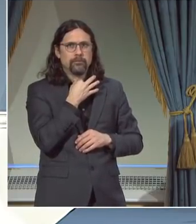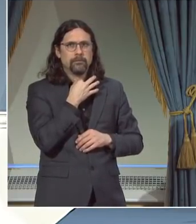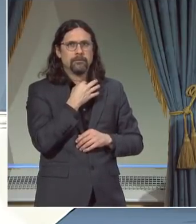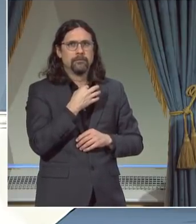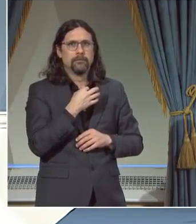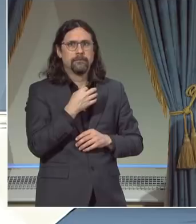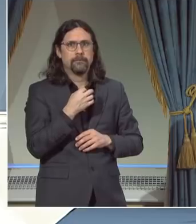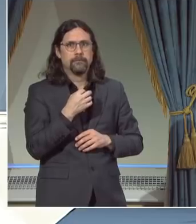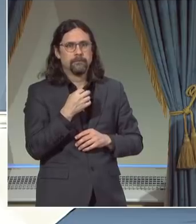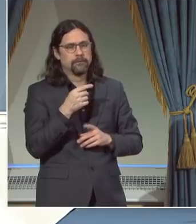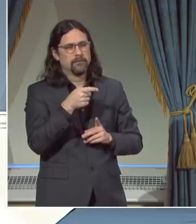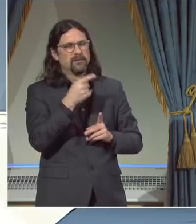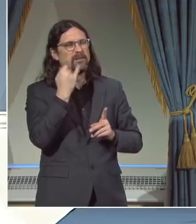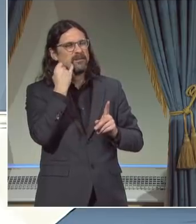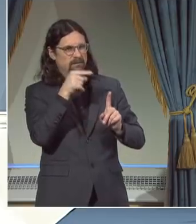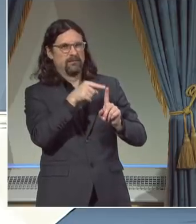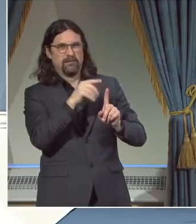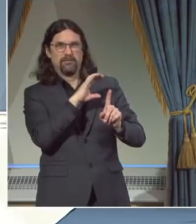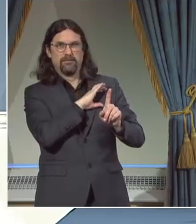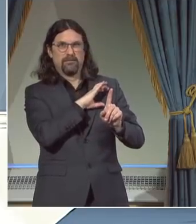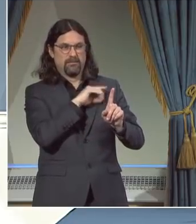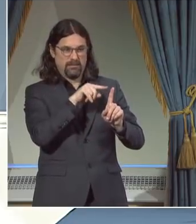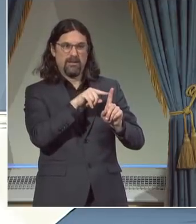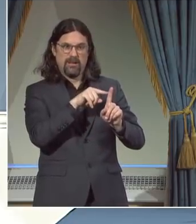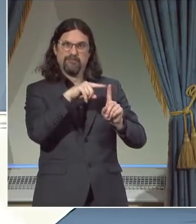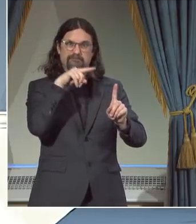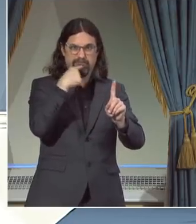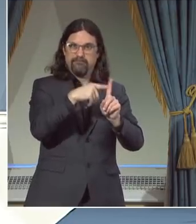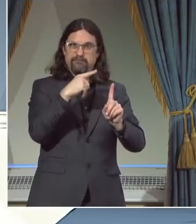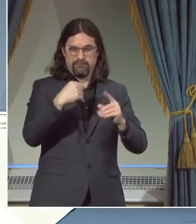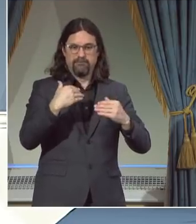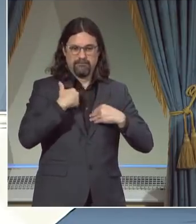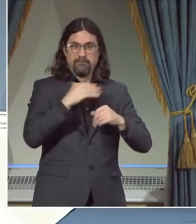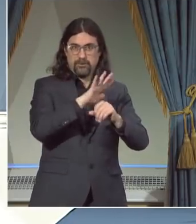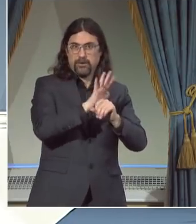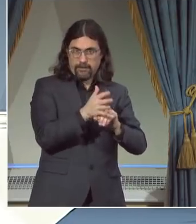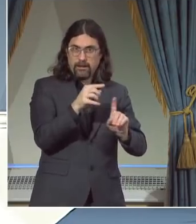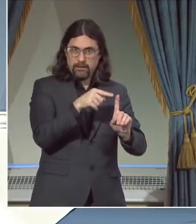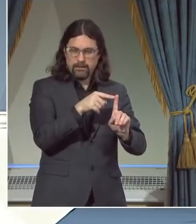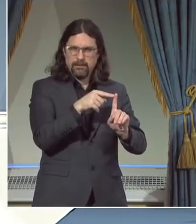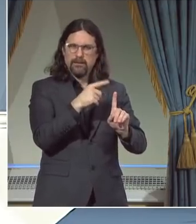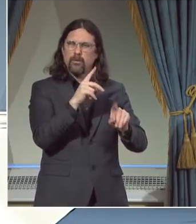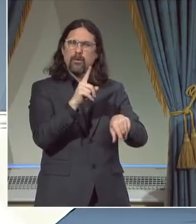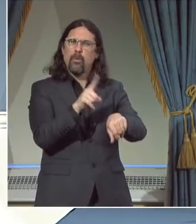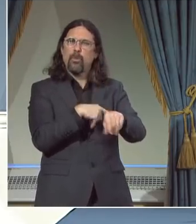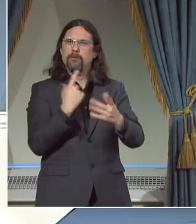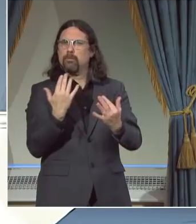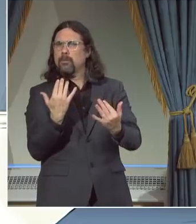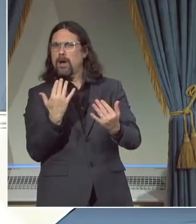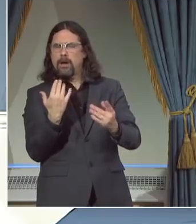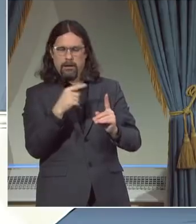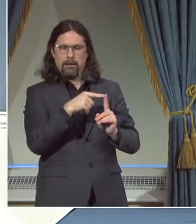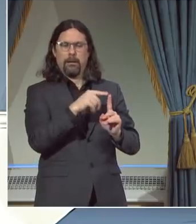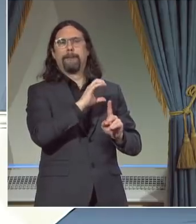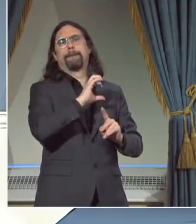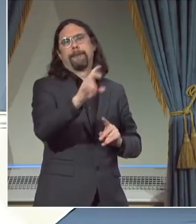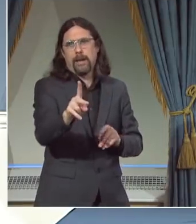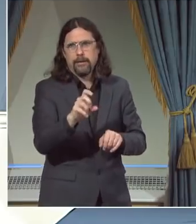GOING TO WORK? WHAT'S THE GUIDANCE THERE? SO WE CAN G ET BACK TO YOU IN TERMS OF FROM OUR